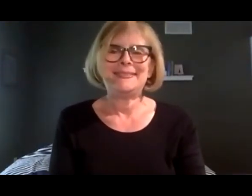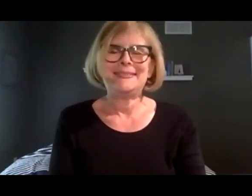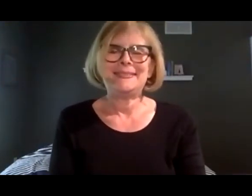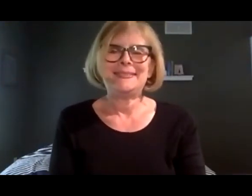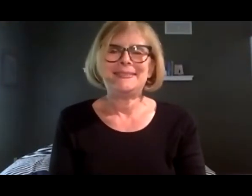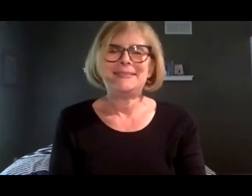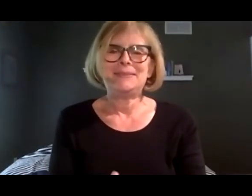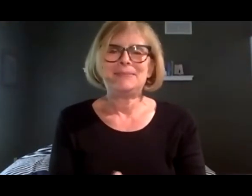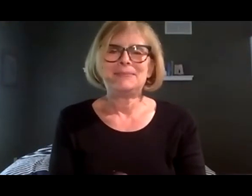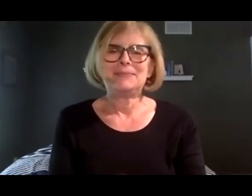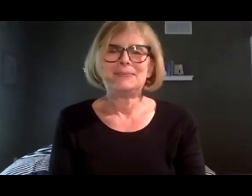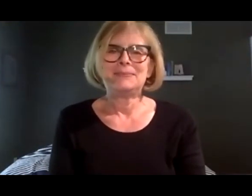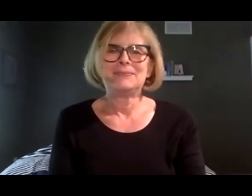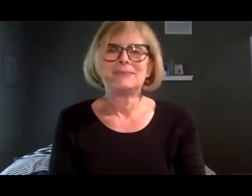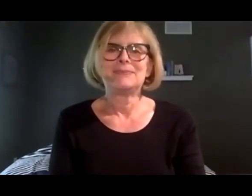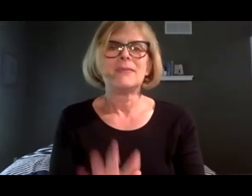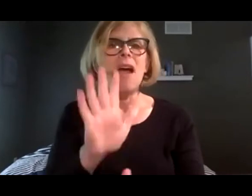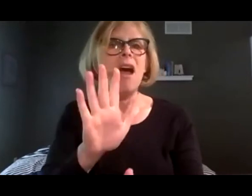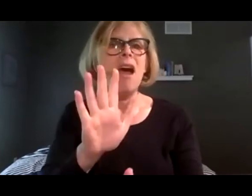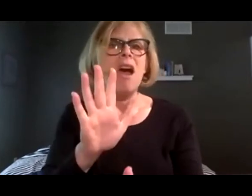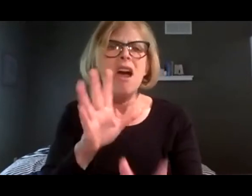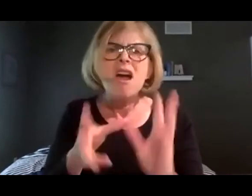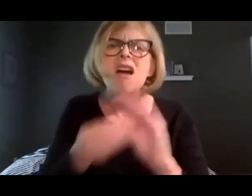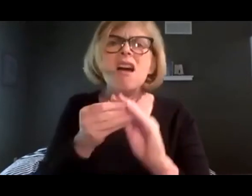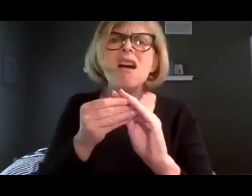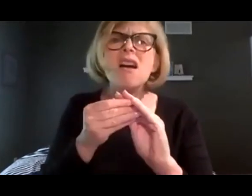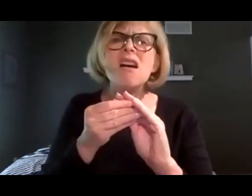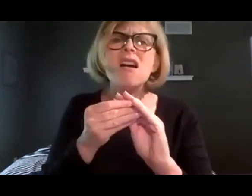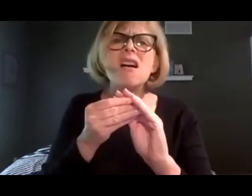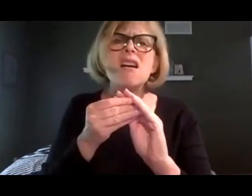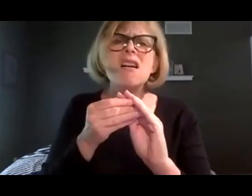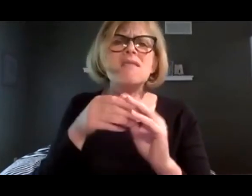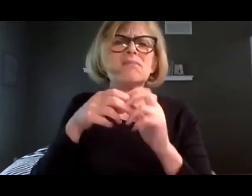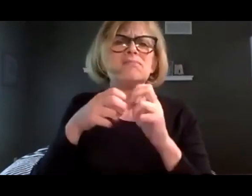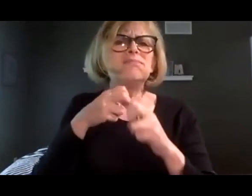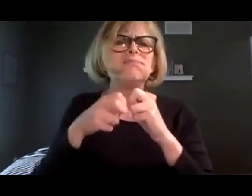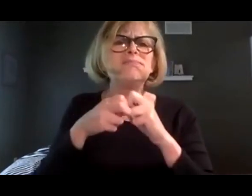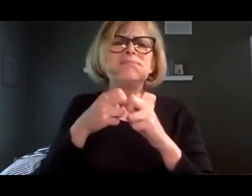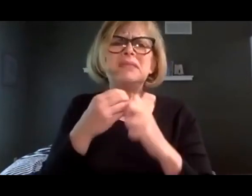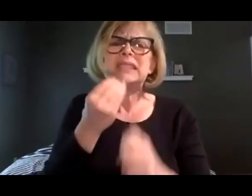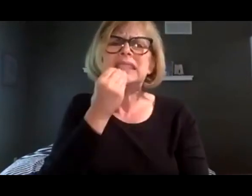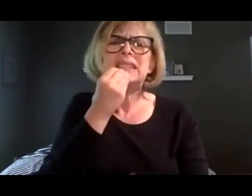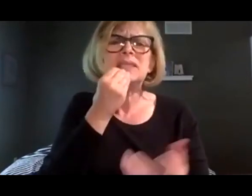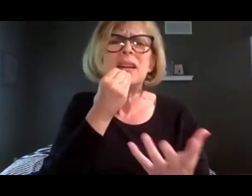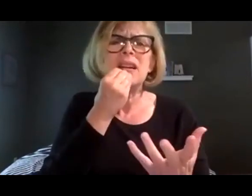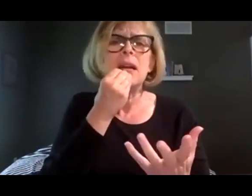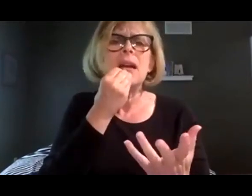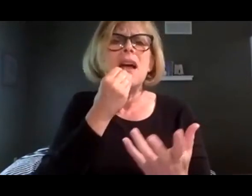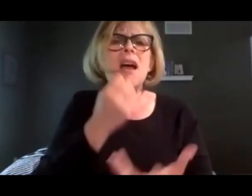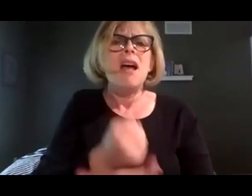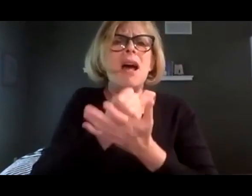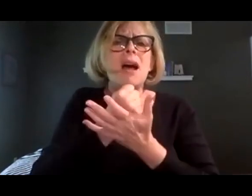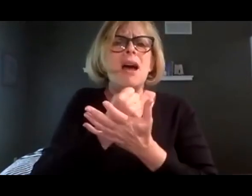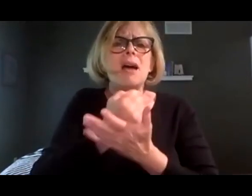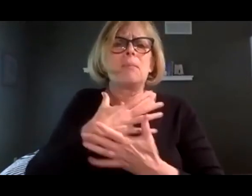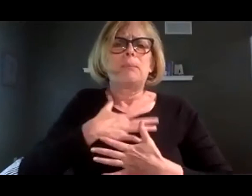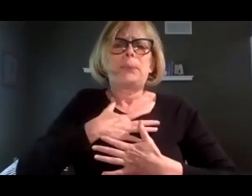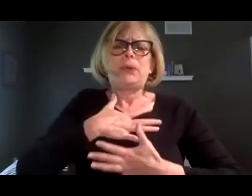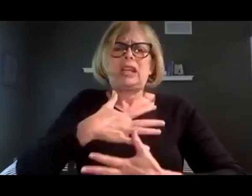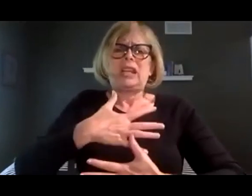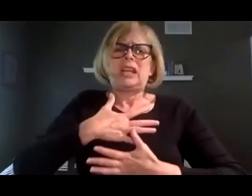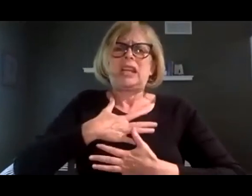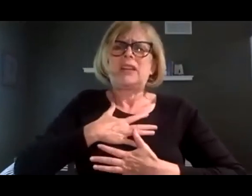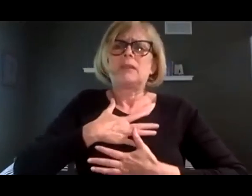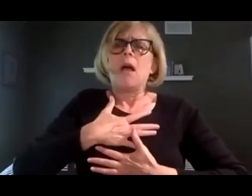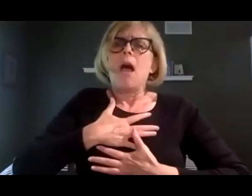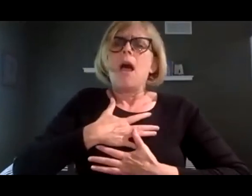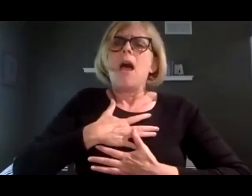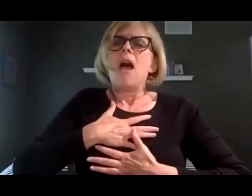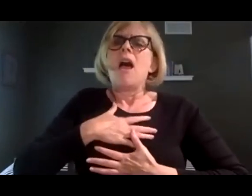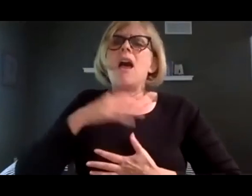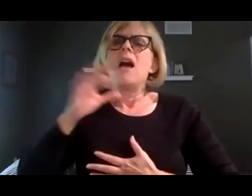In addition to having trouble eating, I needed a little help with my breathing.